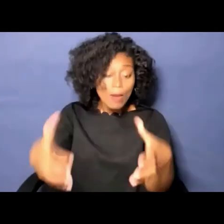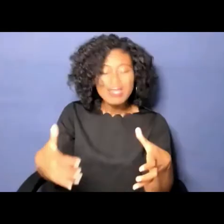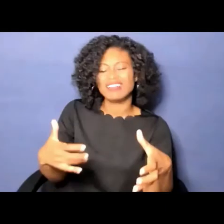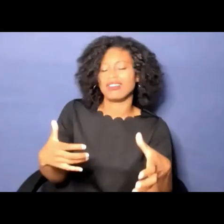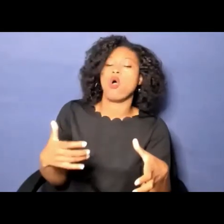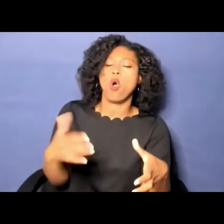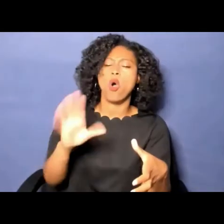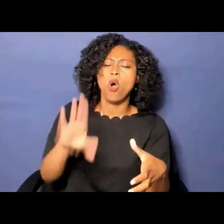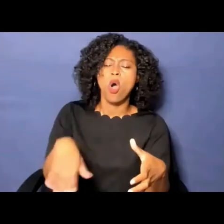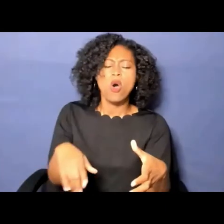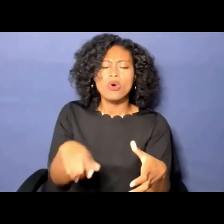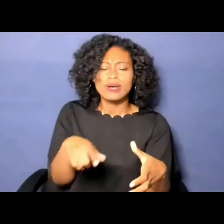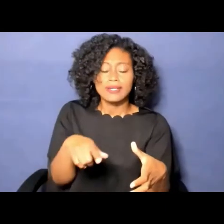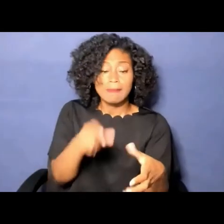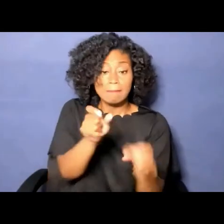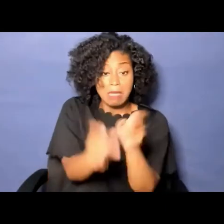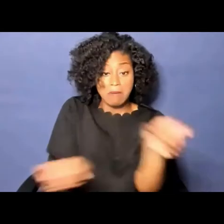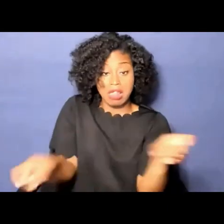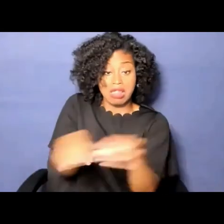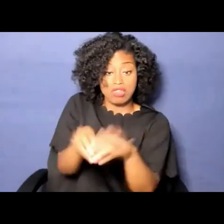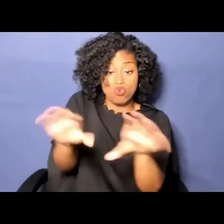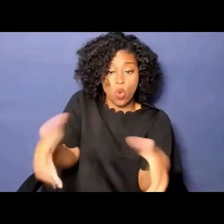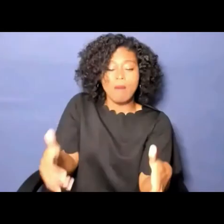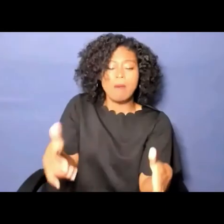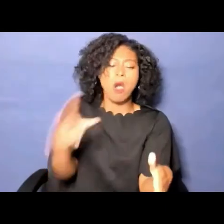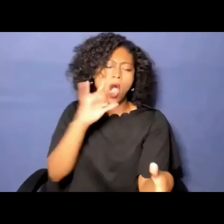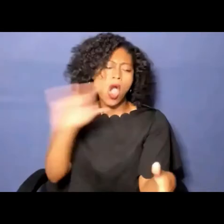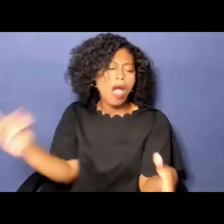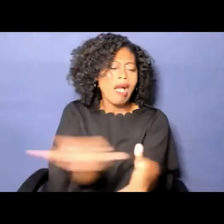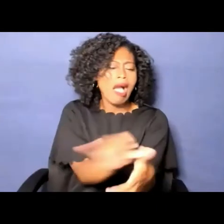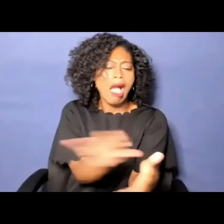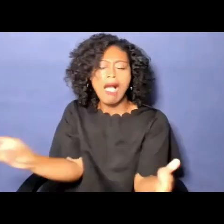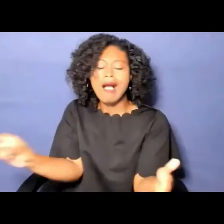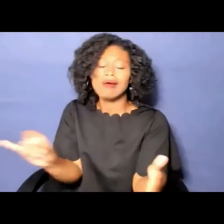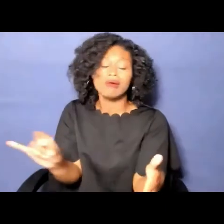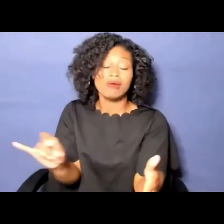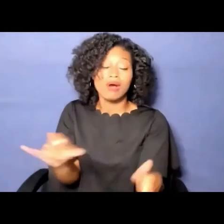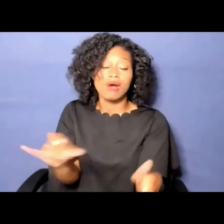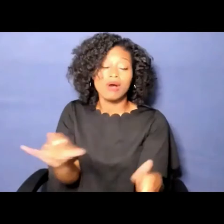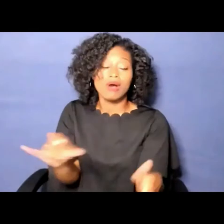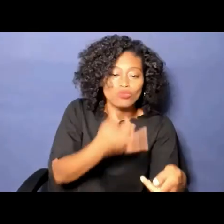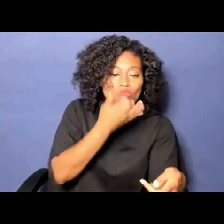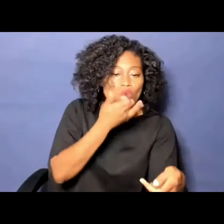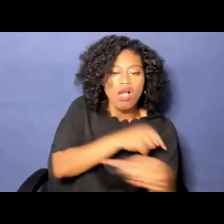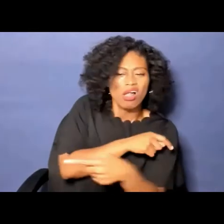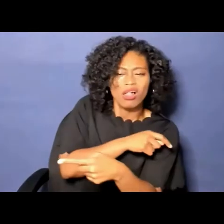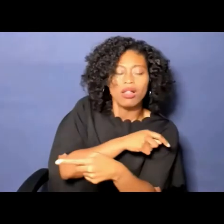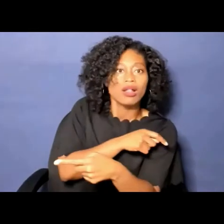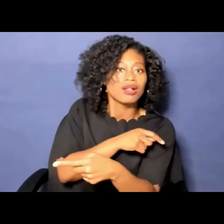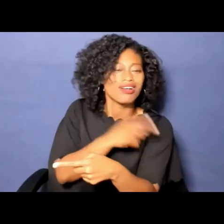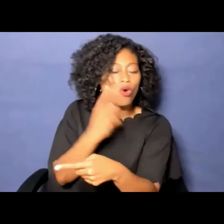another person of that racial group or person of different ethnicity.